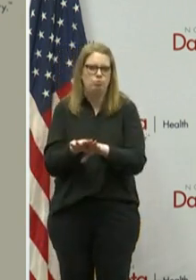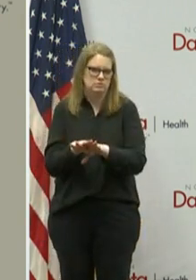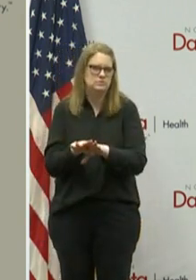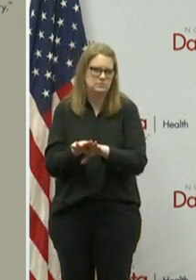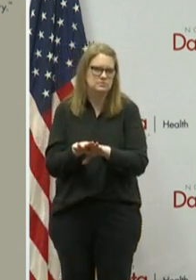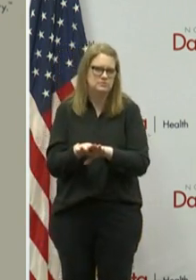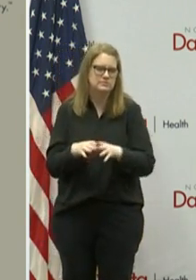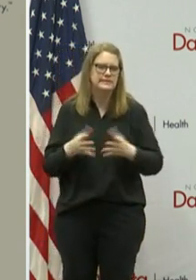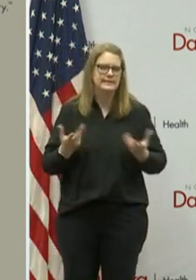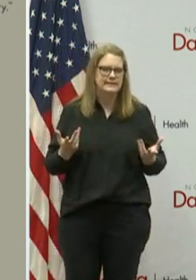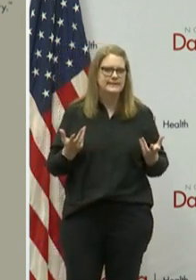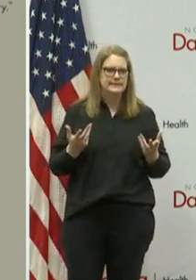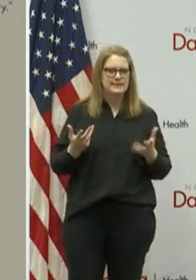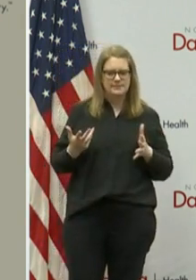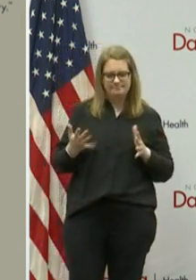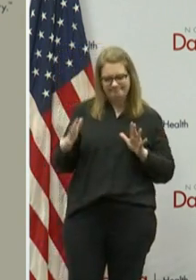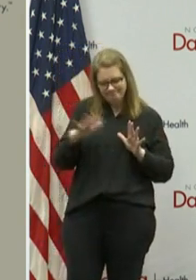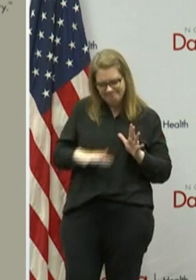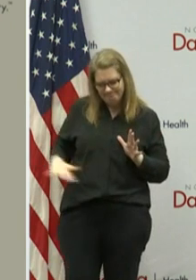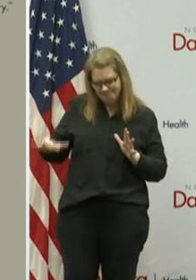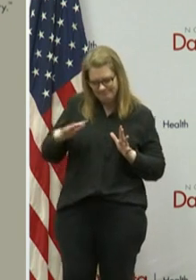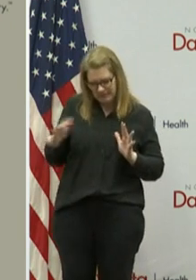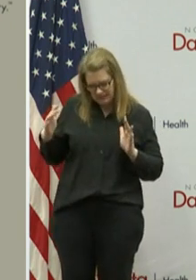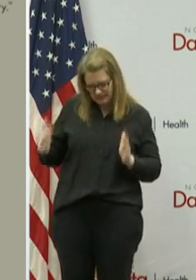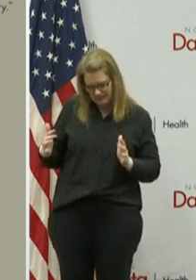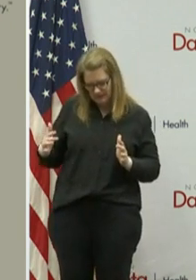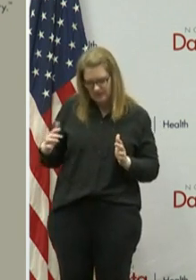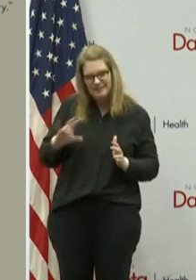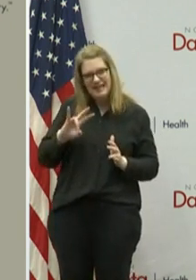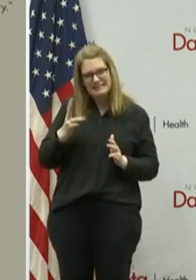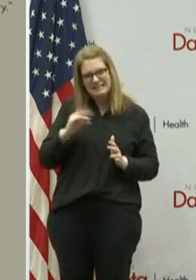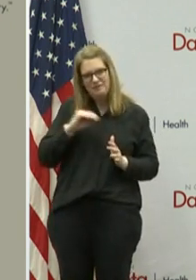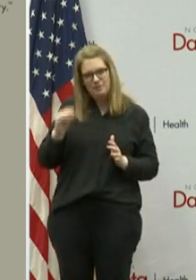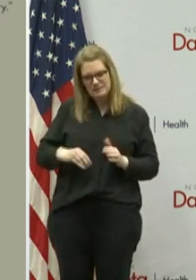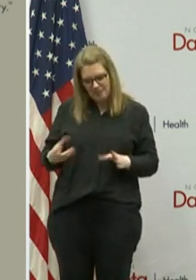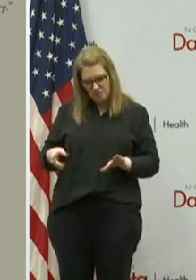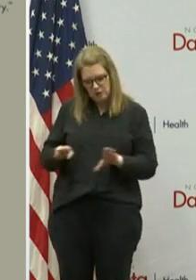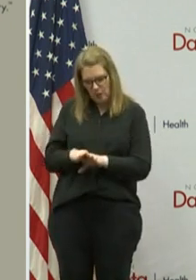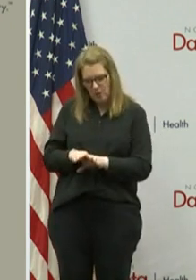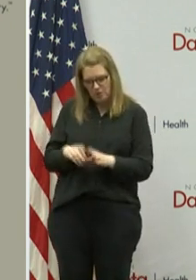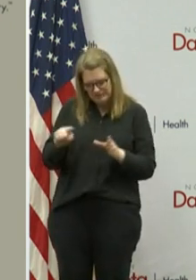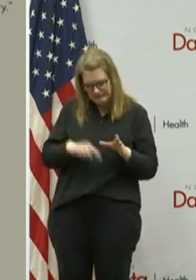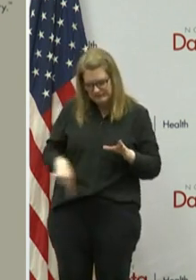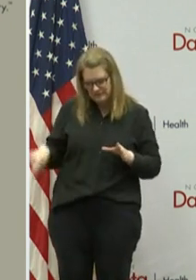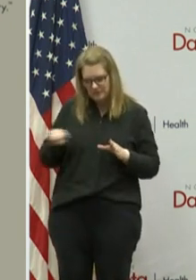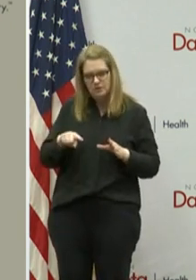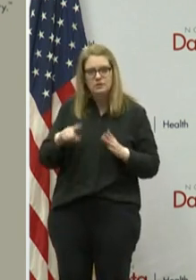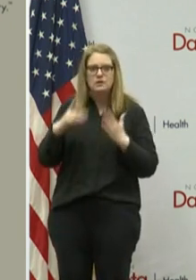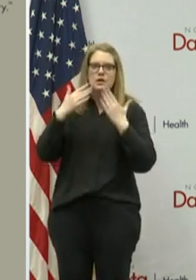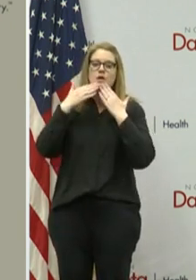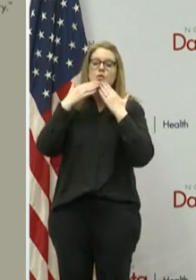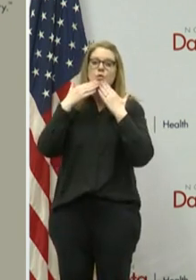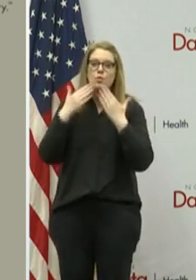WITH SIGNIFICANT CARRYOUT, BUT ESTHETICIANS, MASSAGE THERAPY,